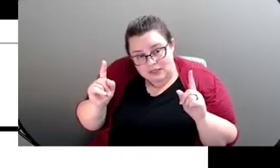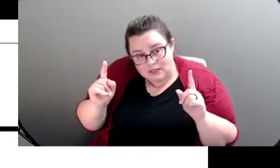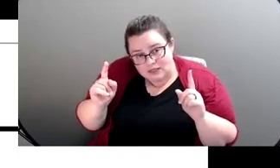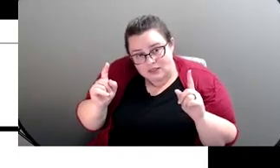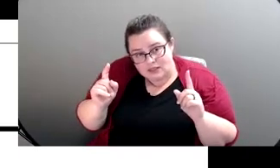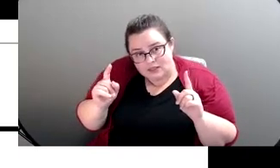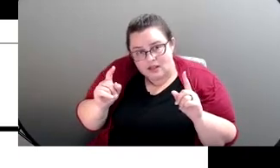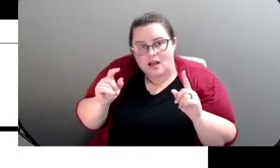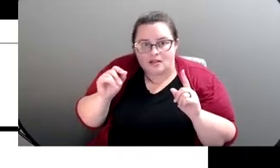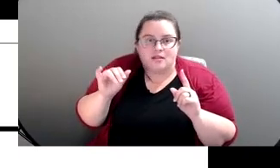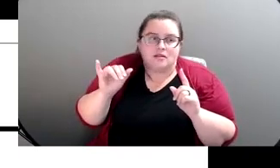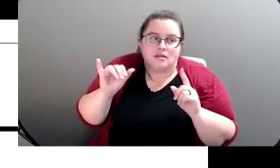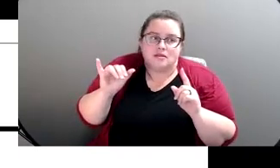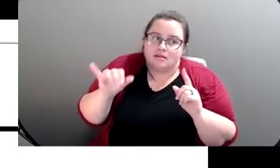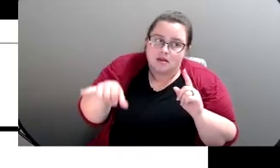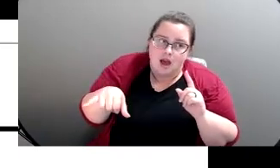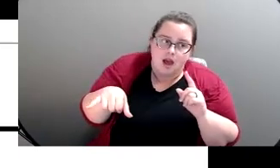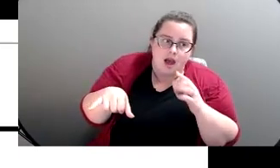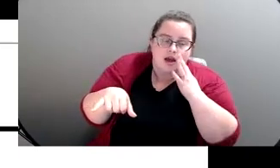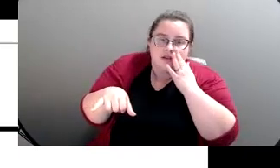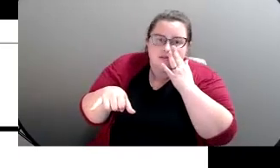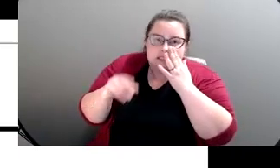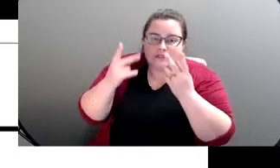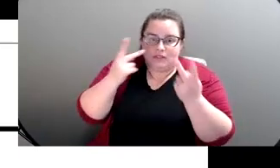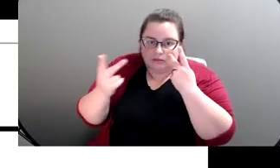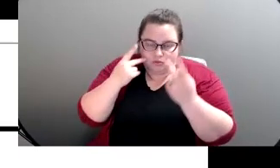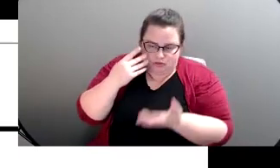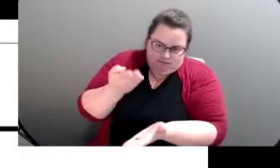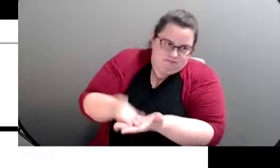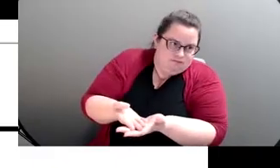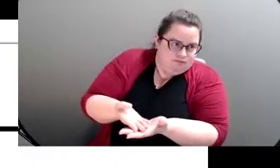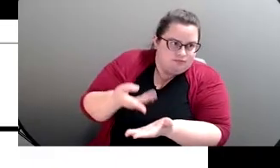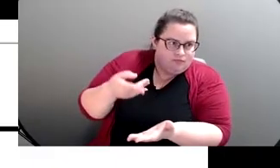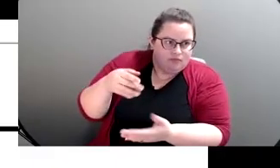That is something that is visible and shows that, oh, okay.